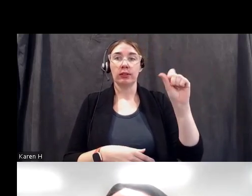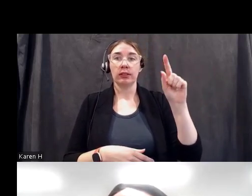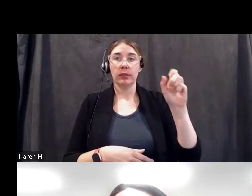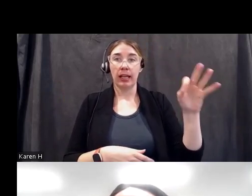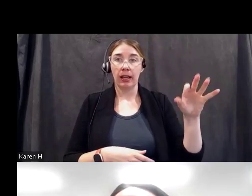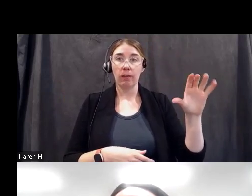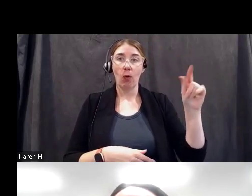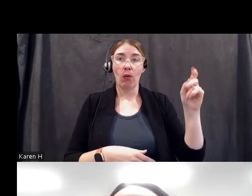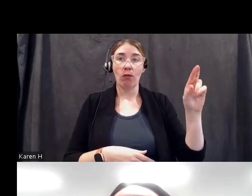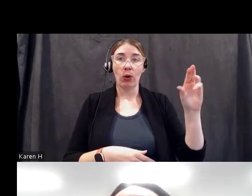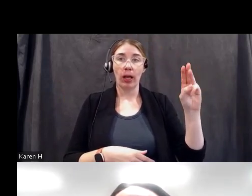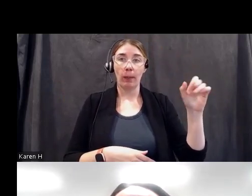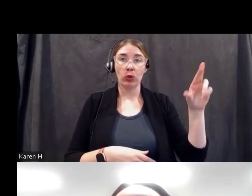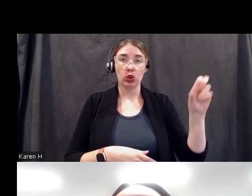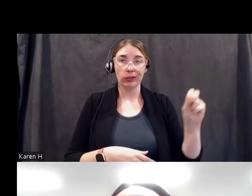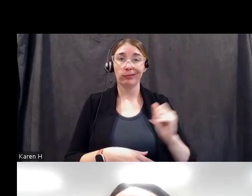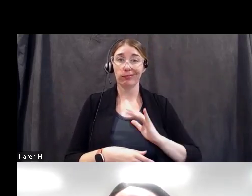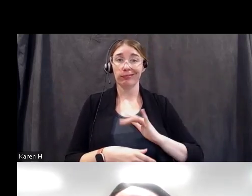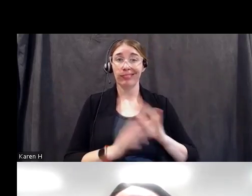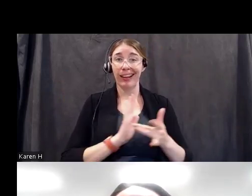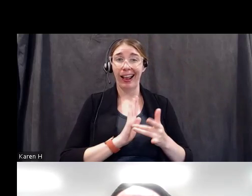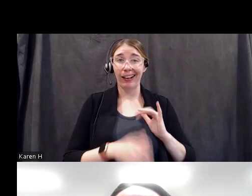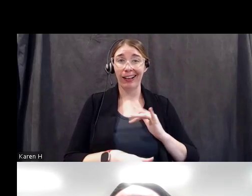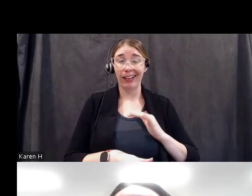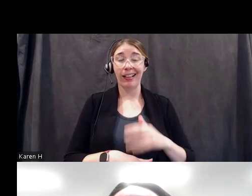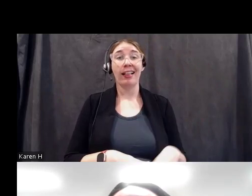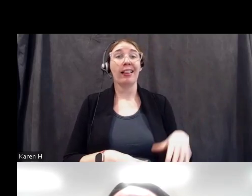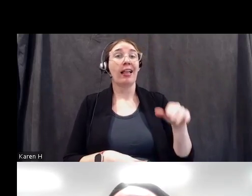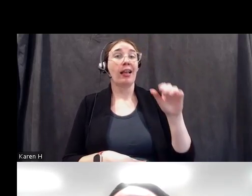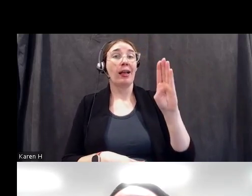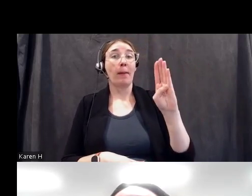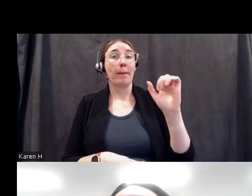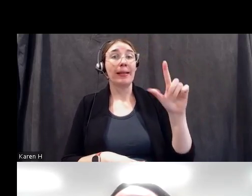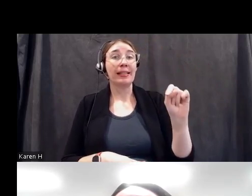on the next slide, and big baseballs. So staff advocated for a wider fence